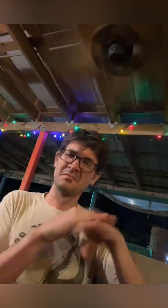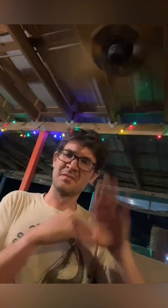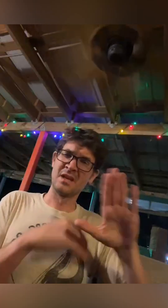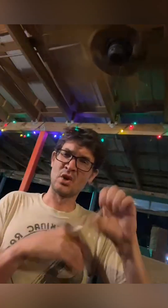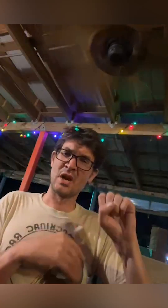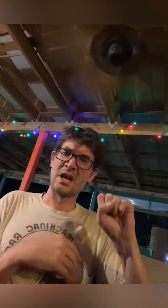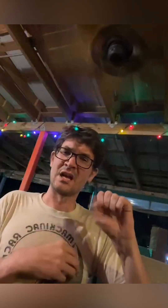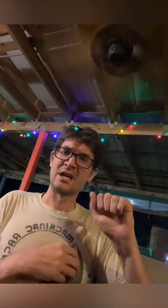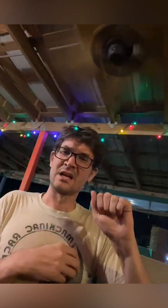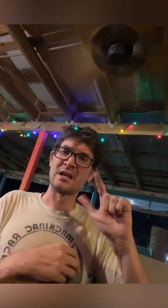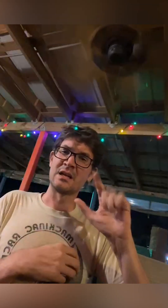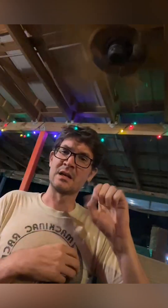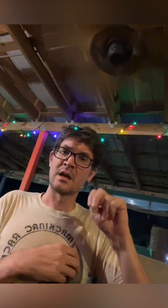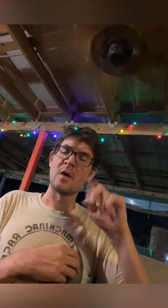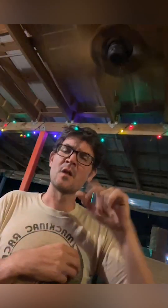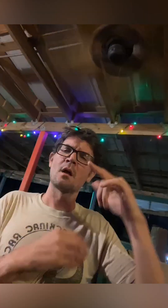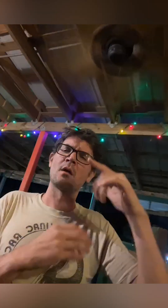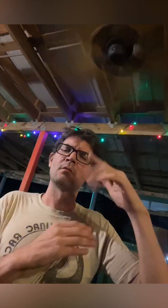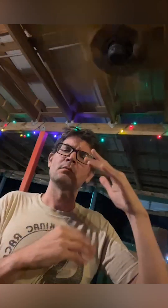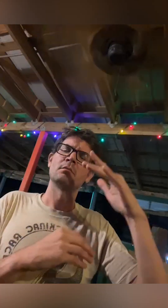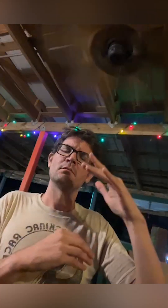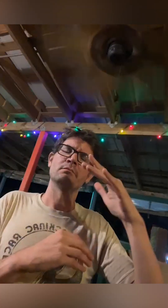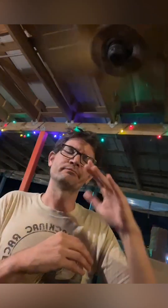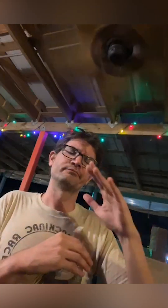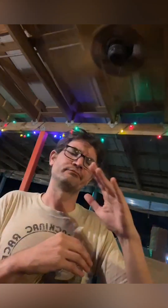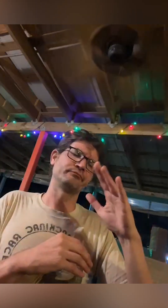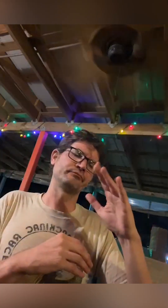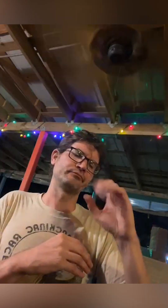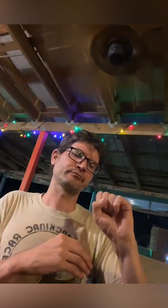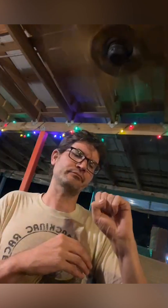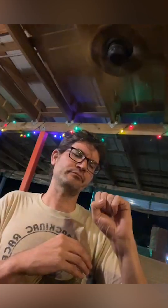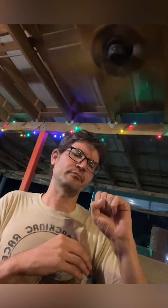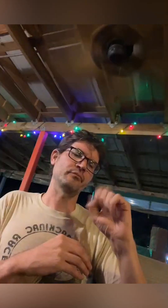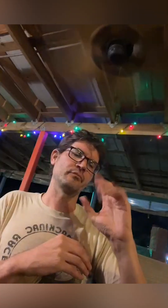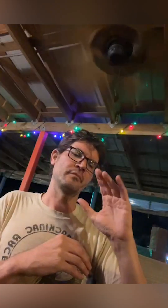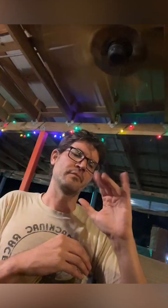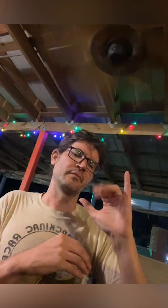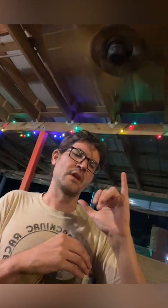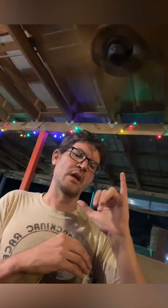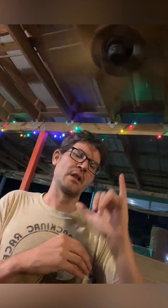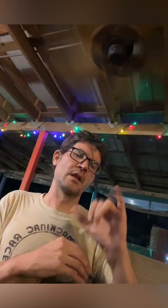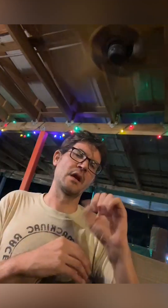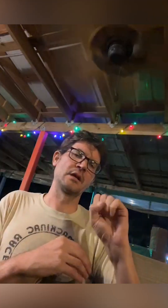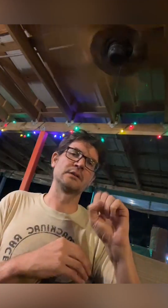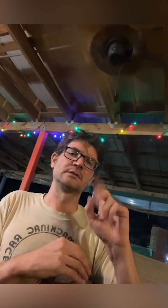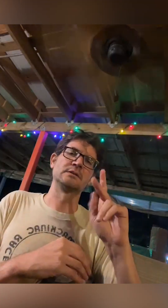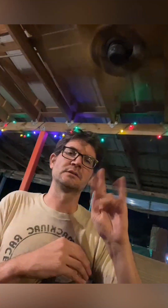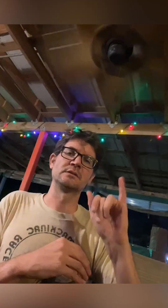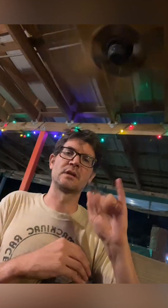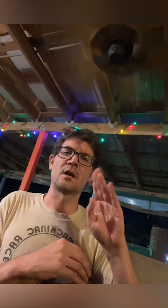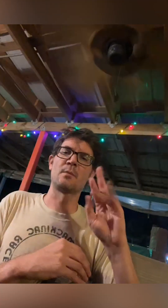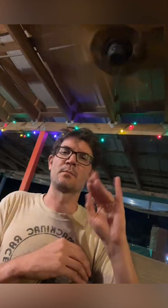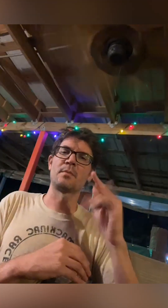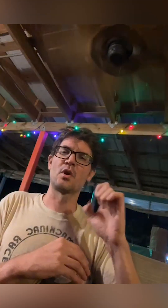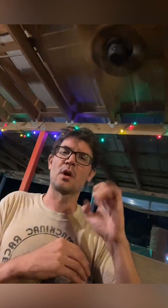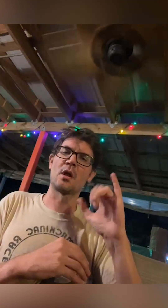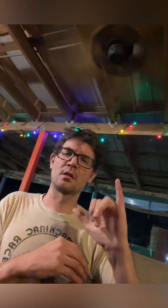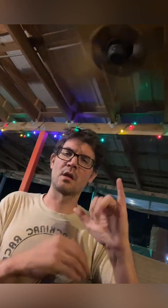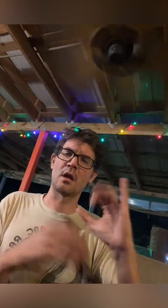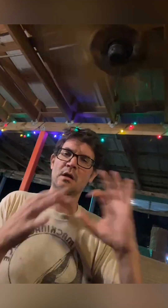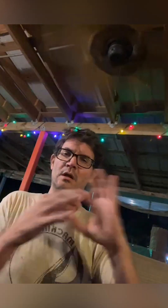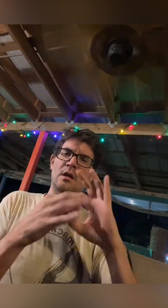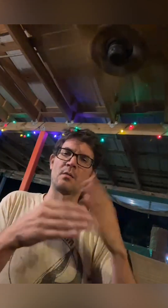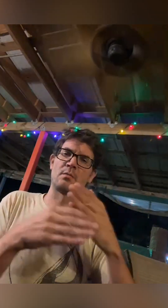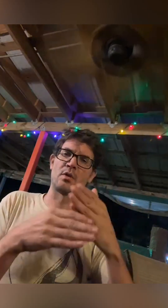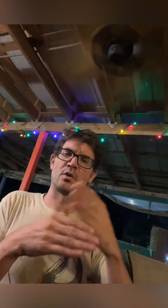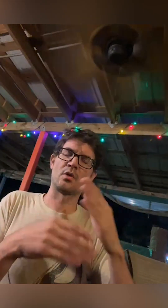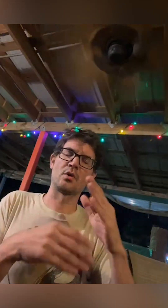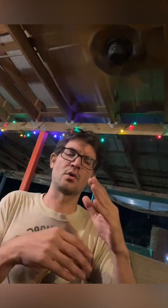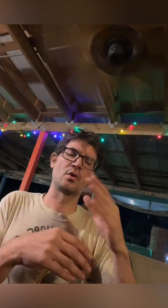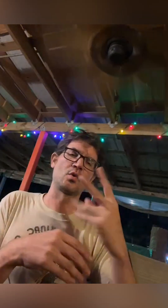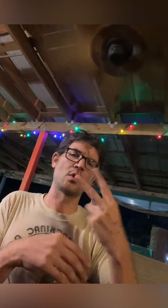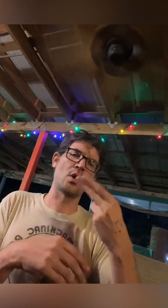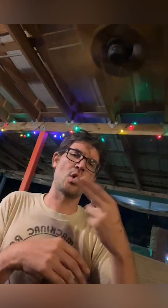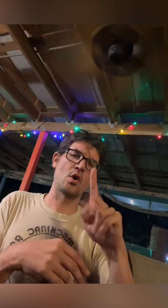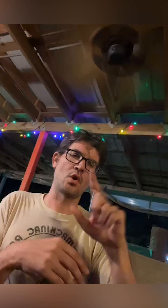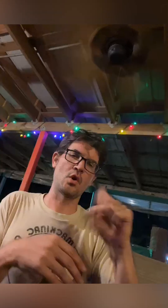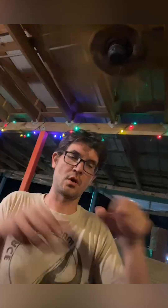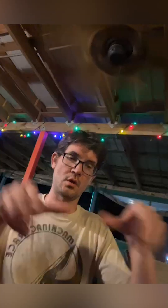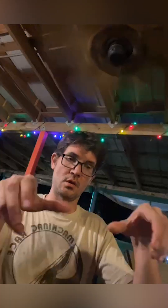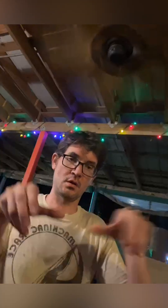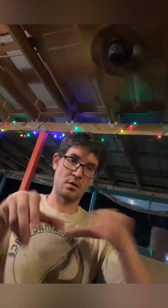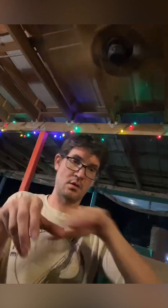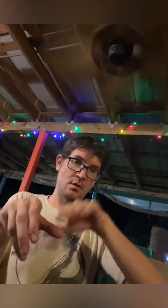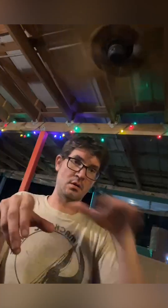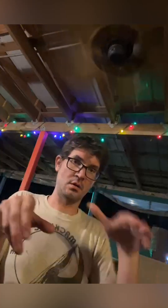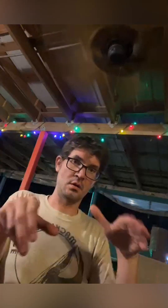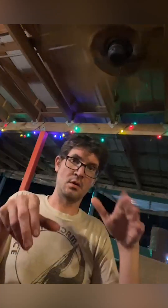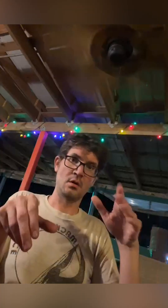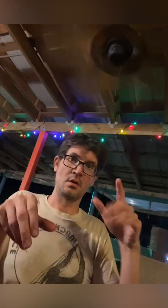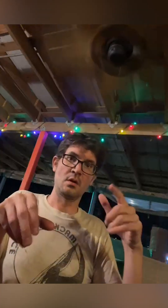I stepped into his salon area — the part on the bridge deck between the two hulls.